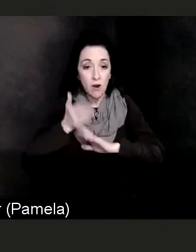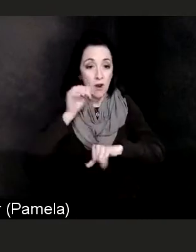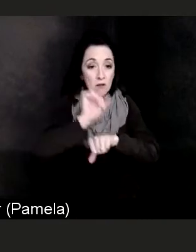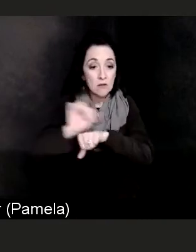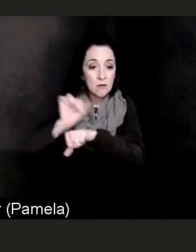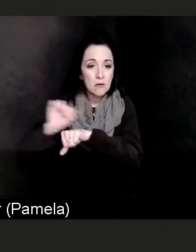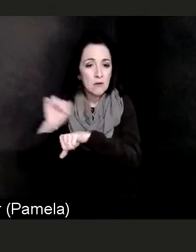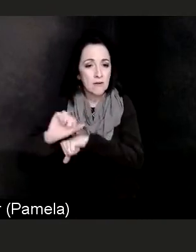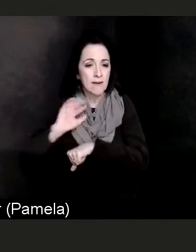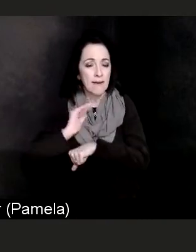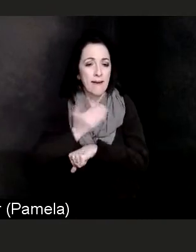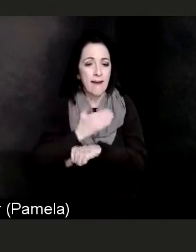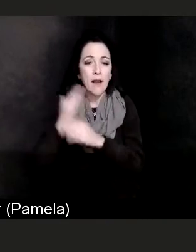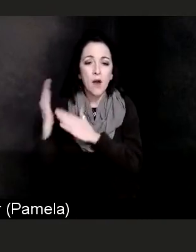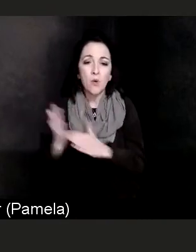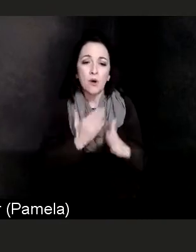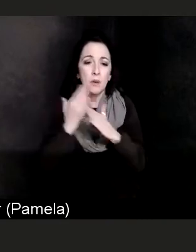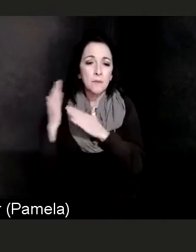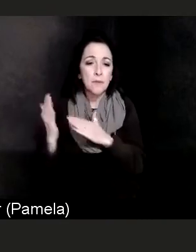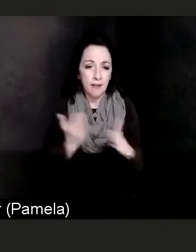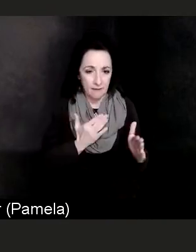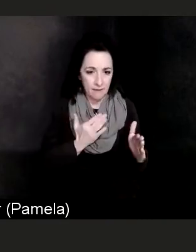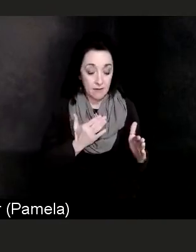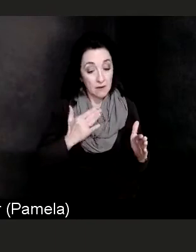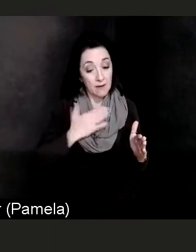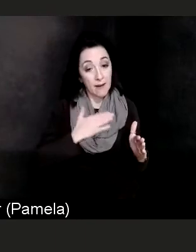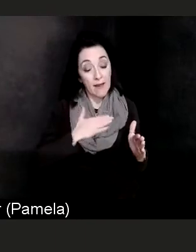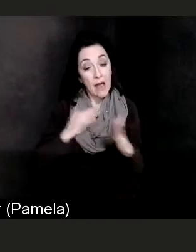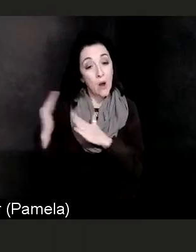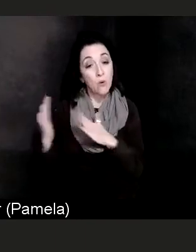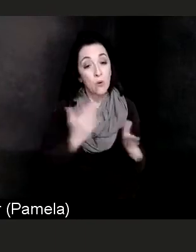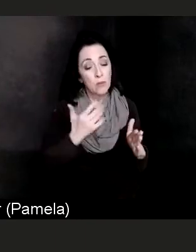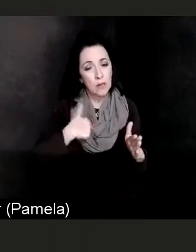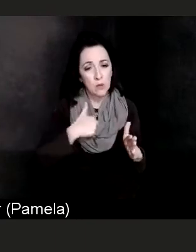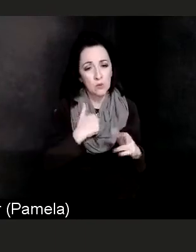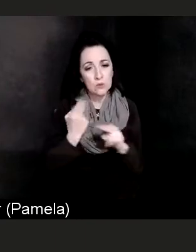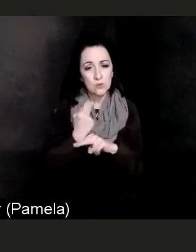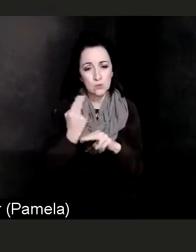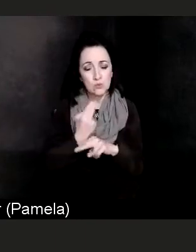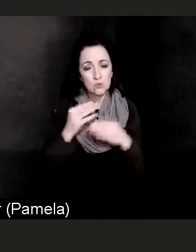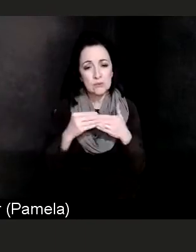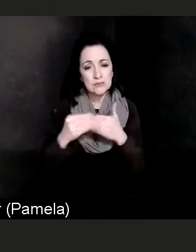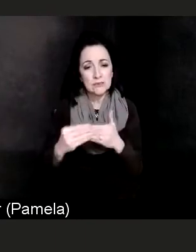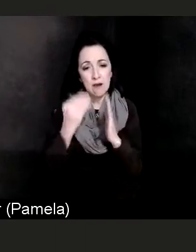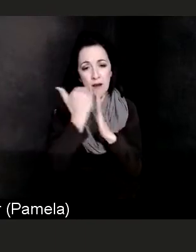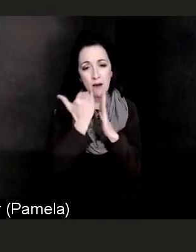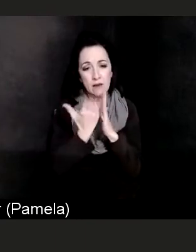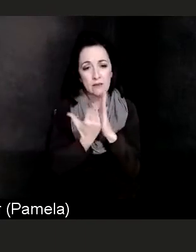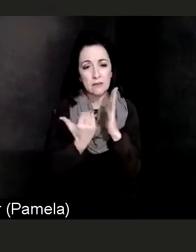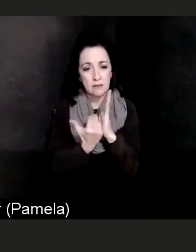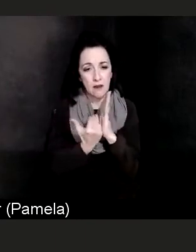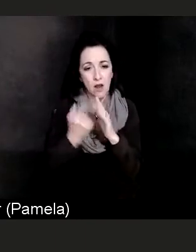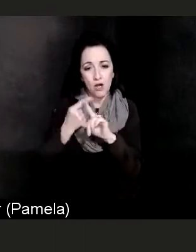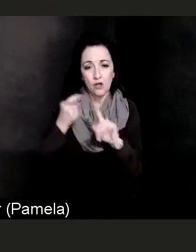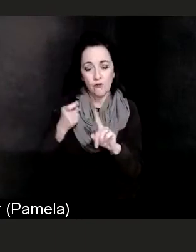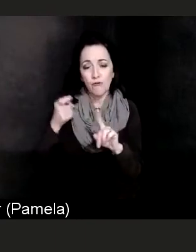with a guidance from the Federal Government, and we are underneath what is called the 1B B as in boy Phase.